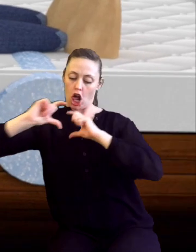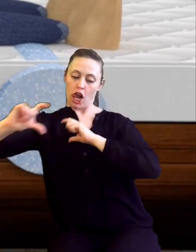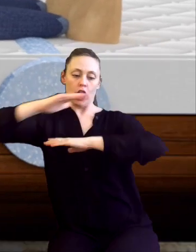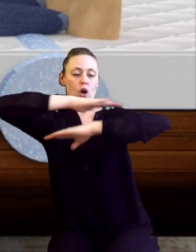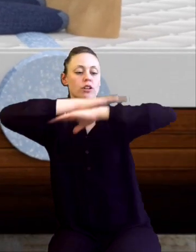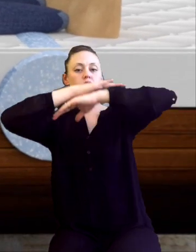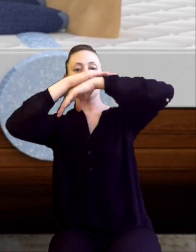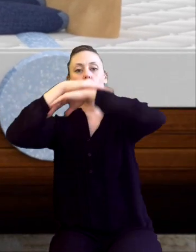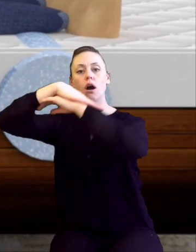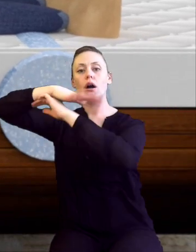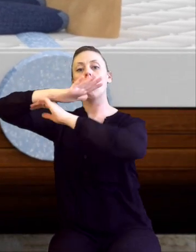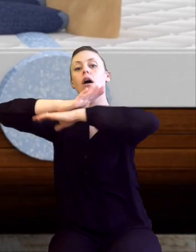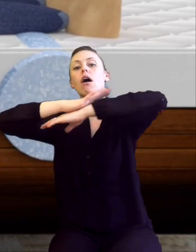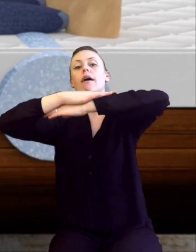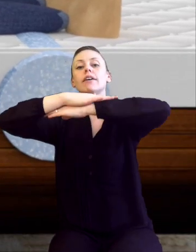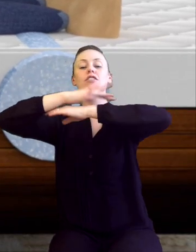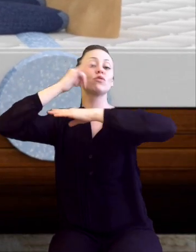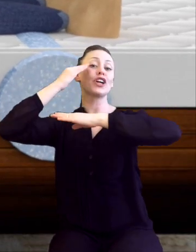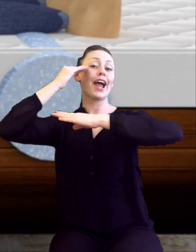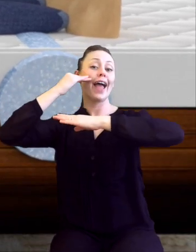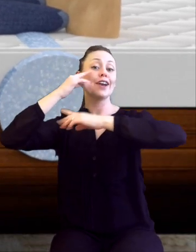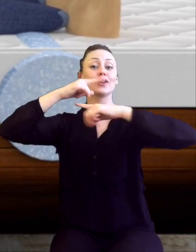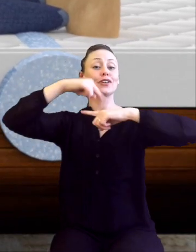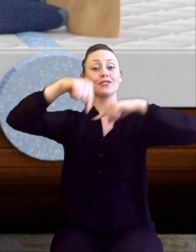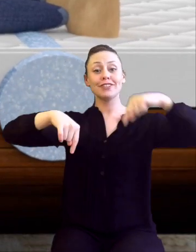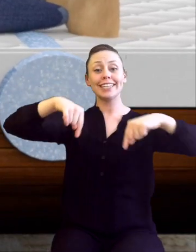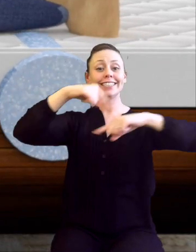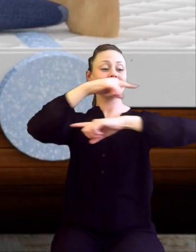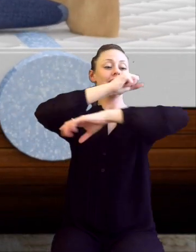pushed toward the head or foot of the bed leaving the lumbar region to feel